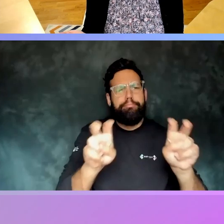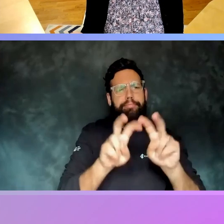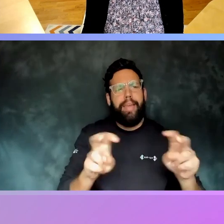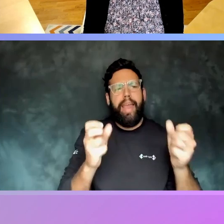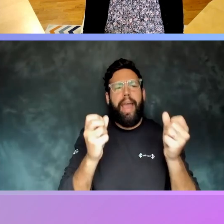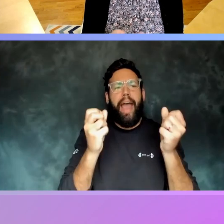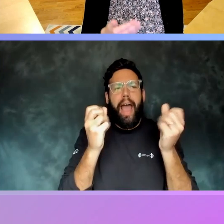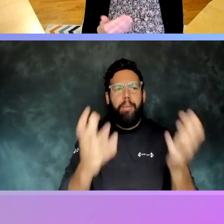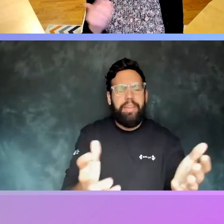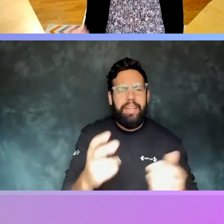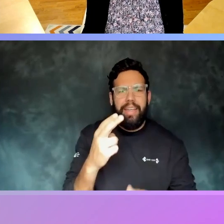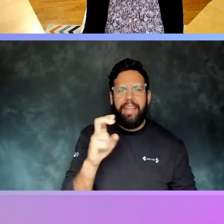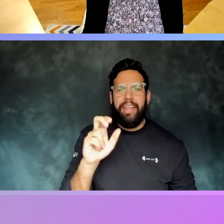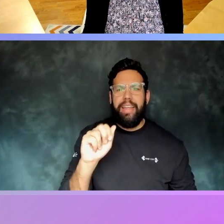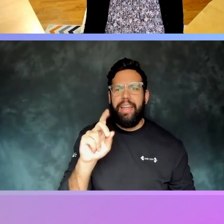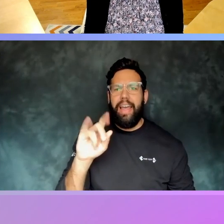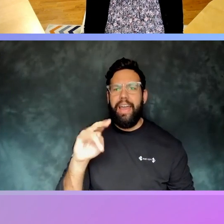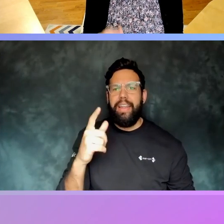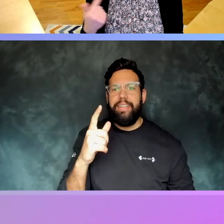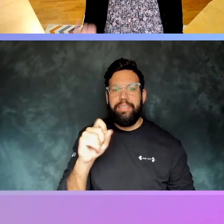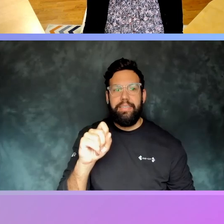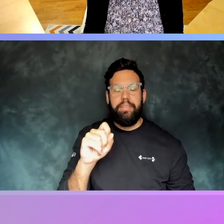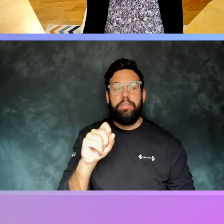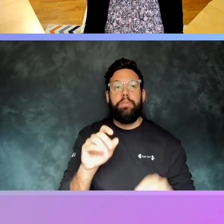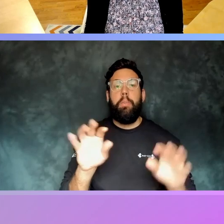well. I combined skipped headings from the web and the